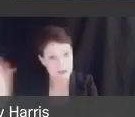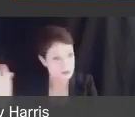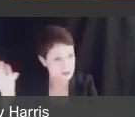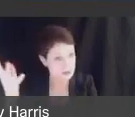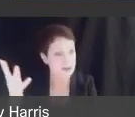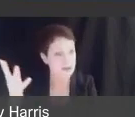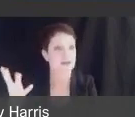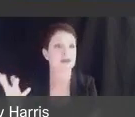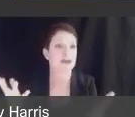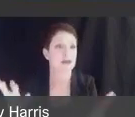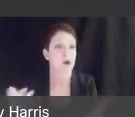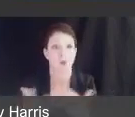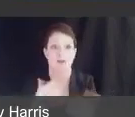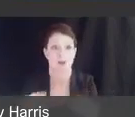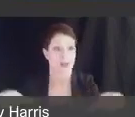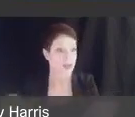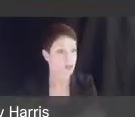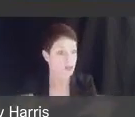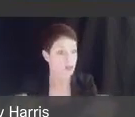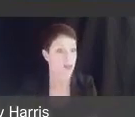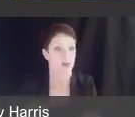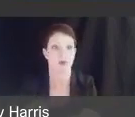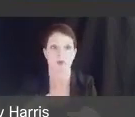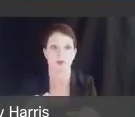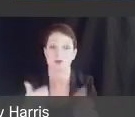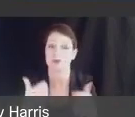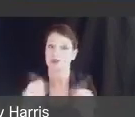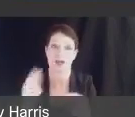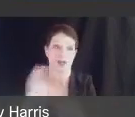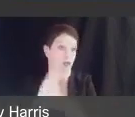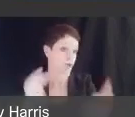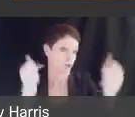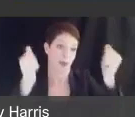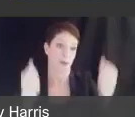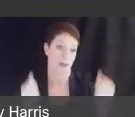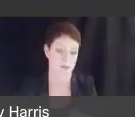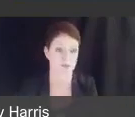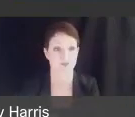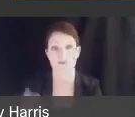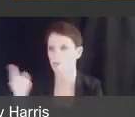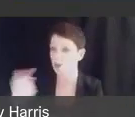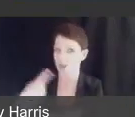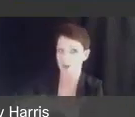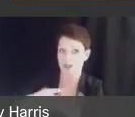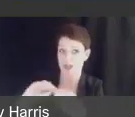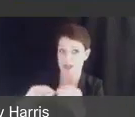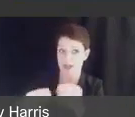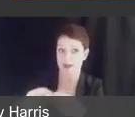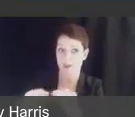they can give us we will put to good use right away. [Reporter] And when you talked about the numbers of